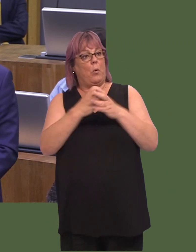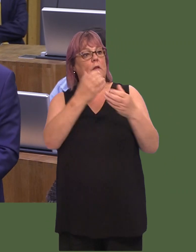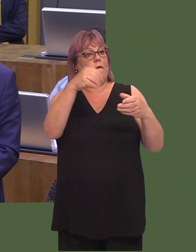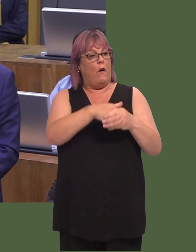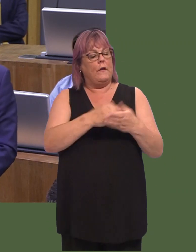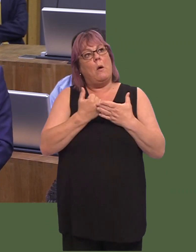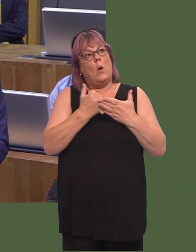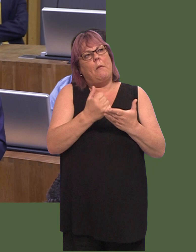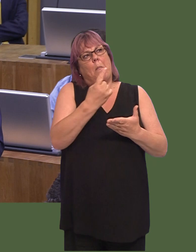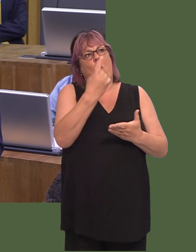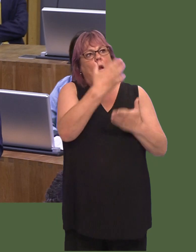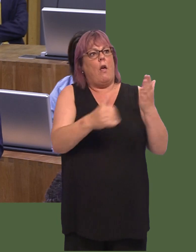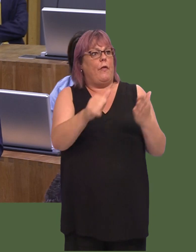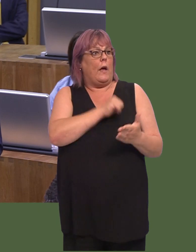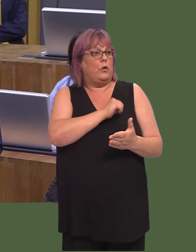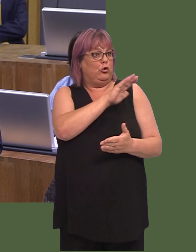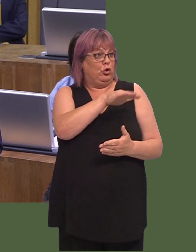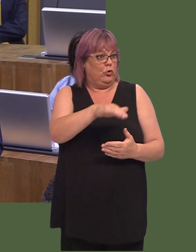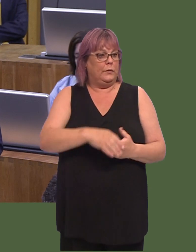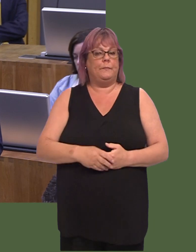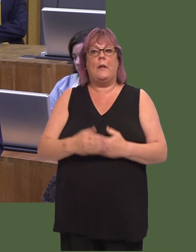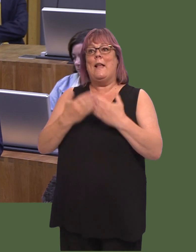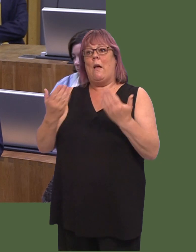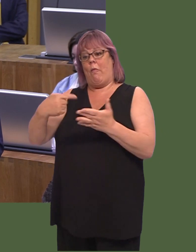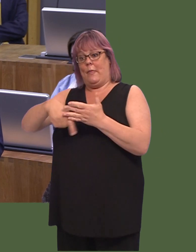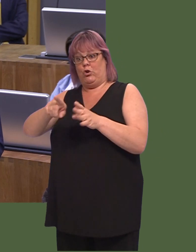boards, with approximately 1,500 children benefiting from the programme.